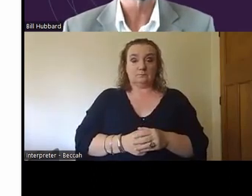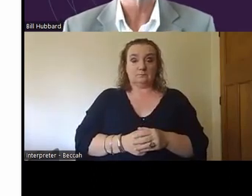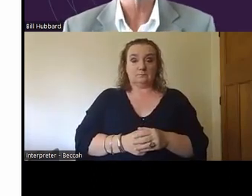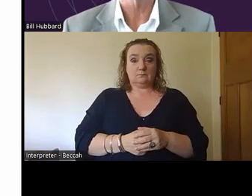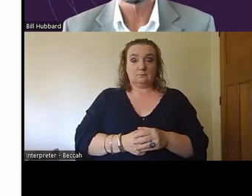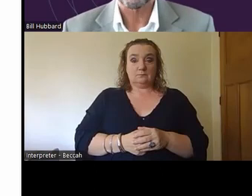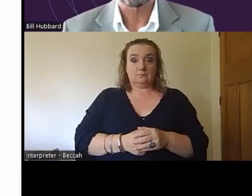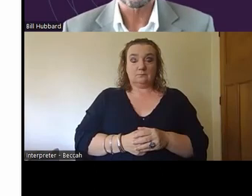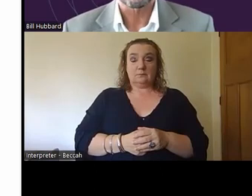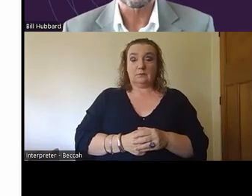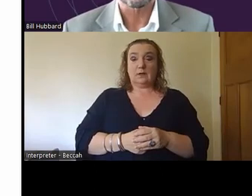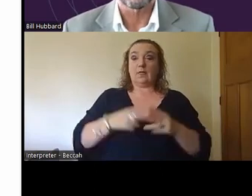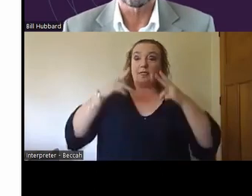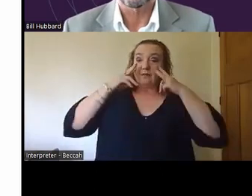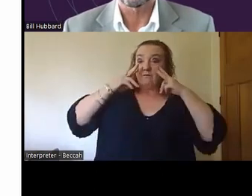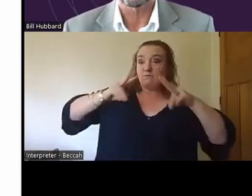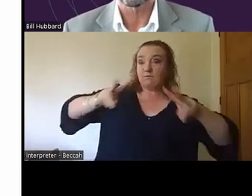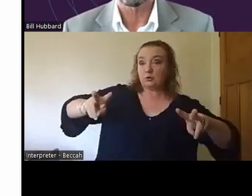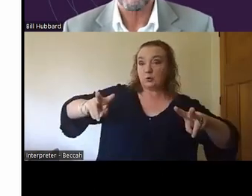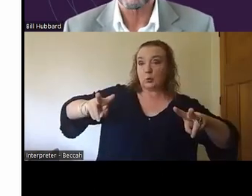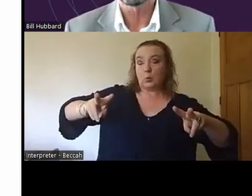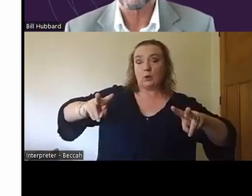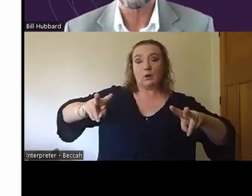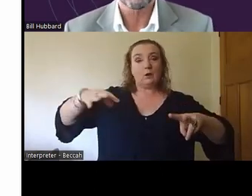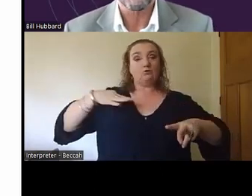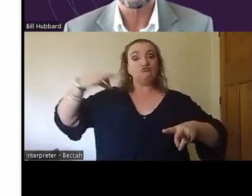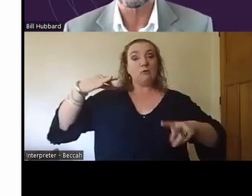This visual represents the whare concept,